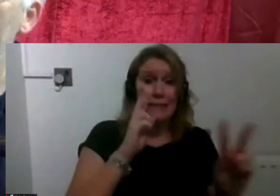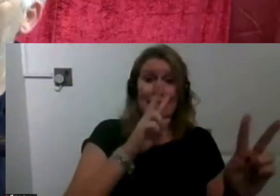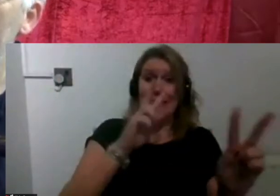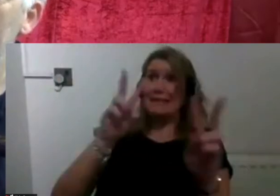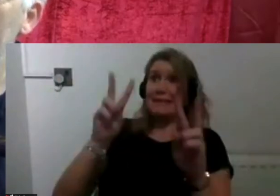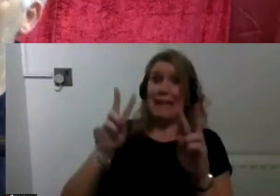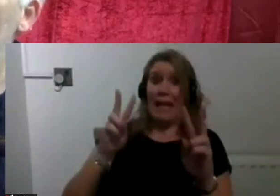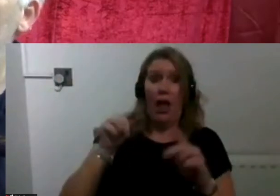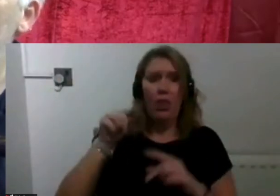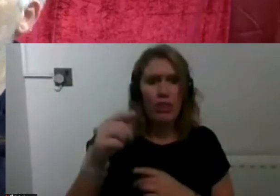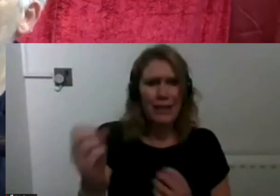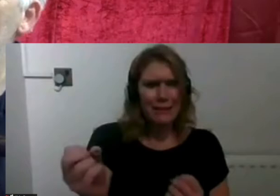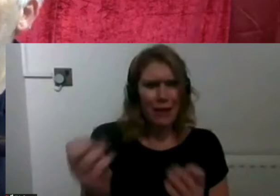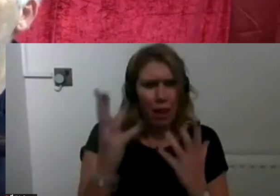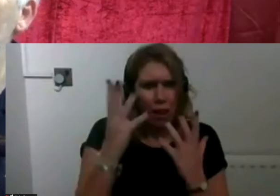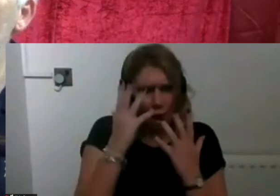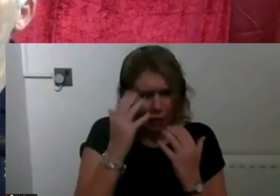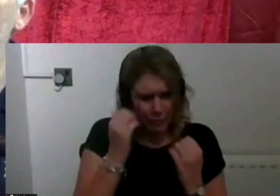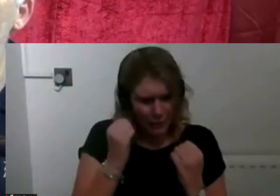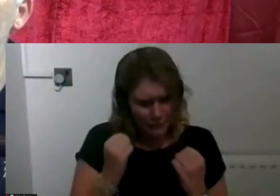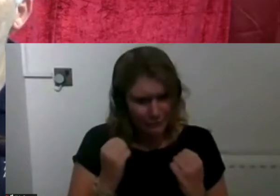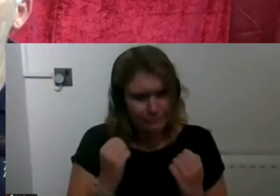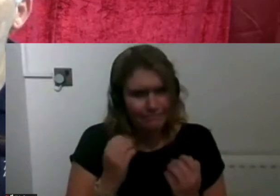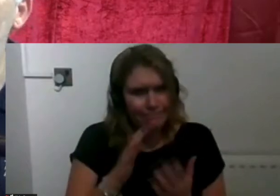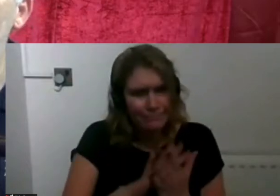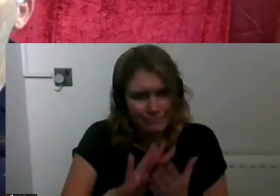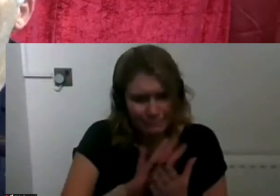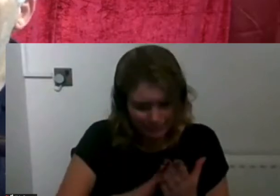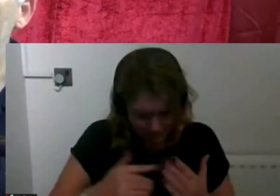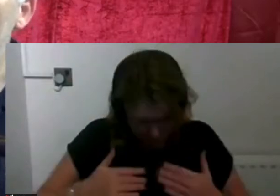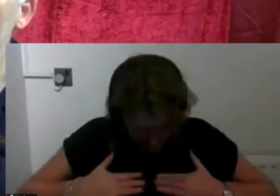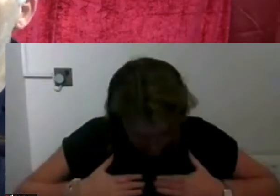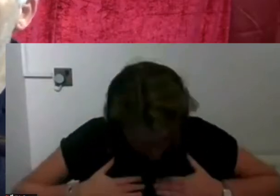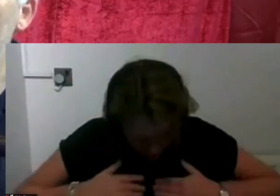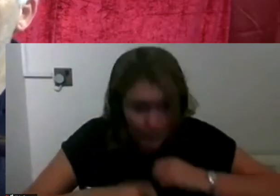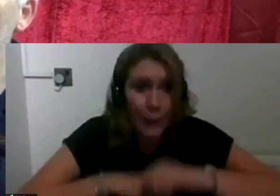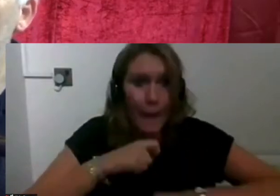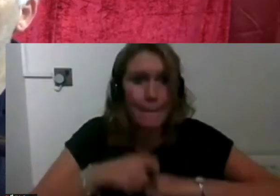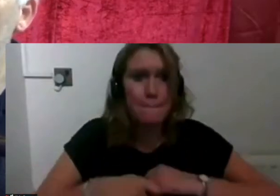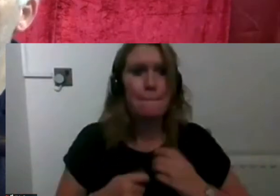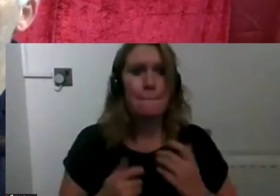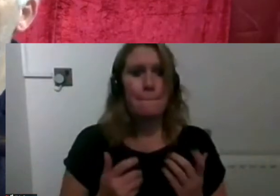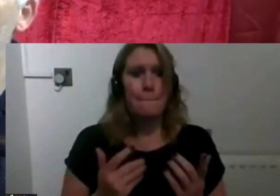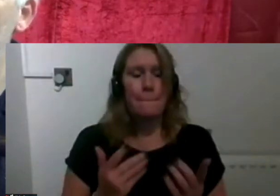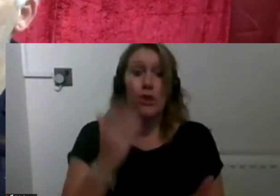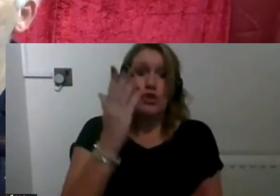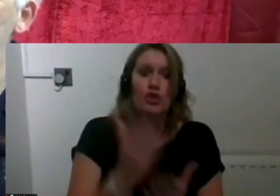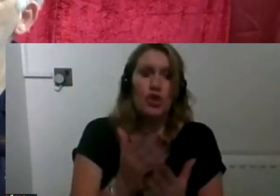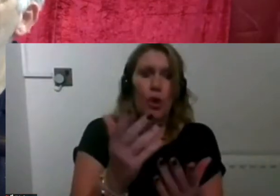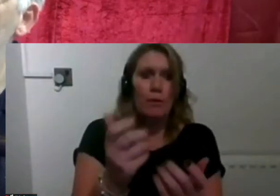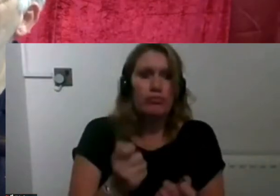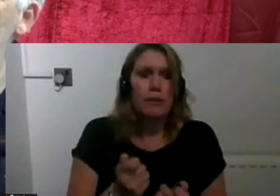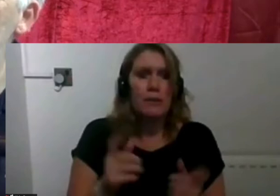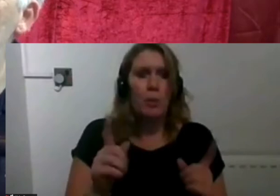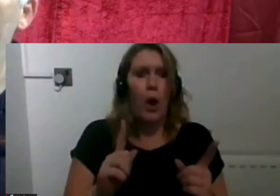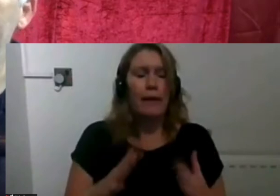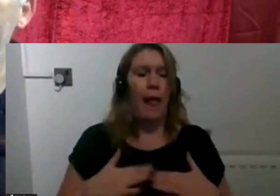Shapes my future and all that is me? Be sure it brings health and food To our table, but is it the light